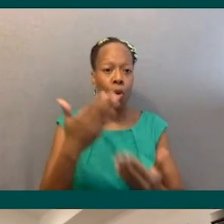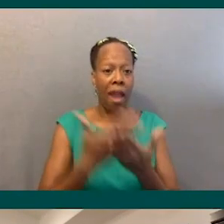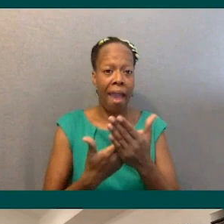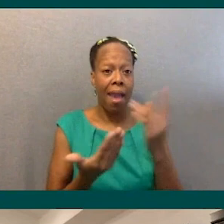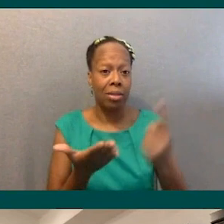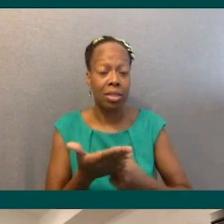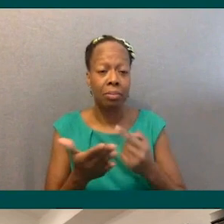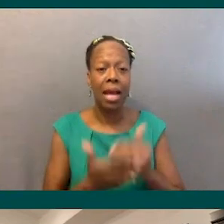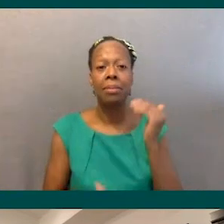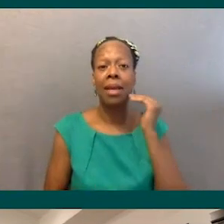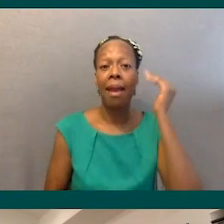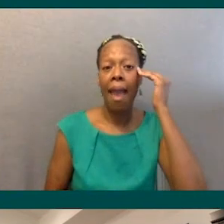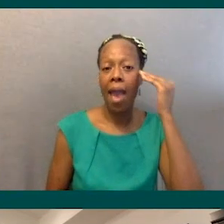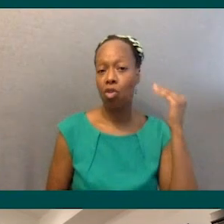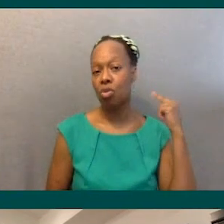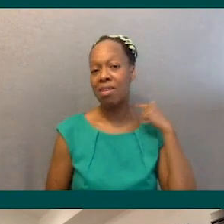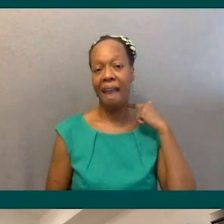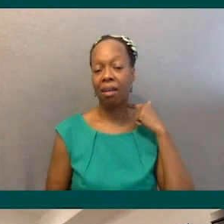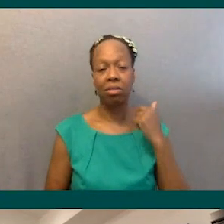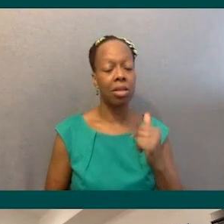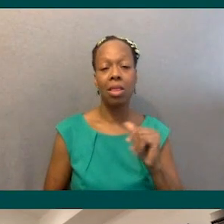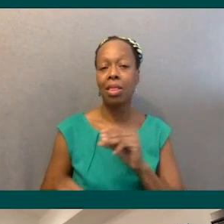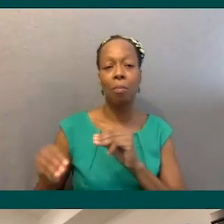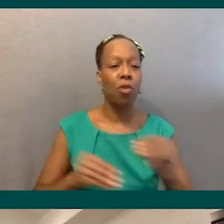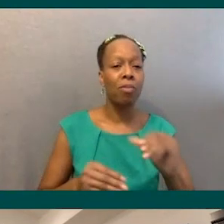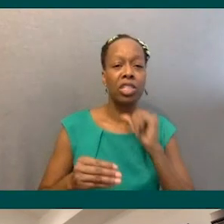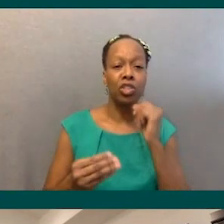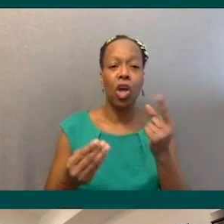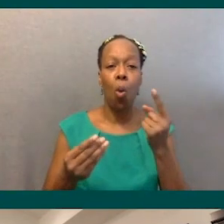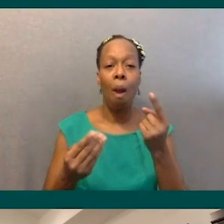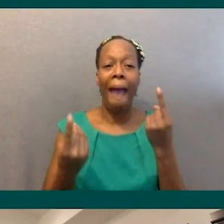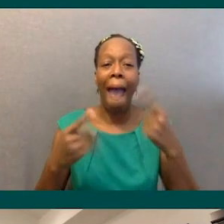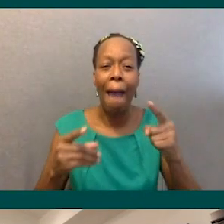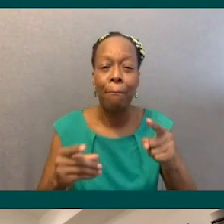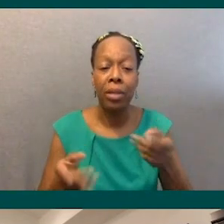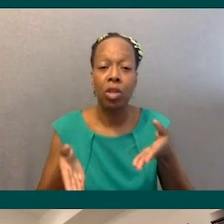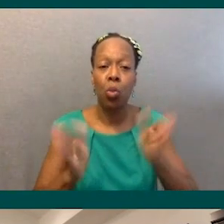the movements don't come out the way they intended.